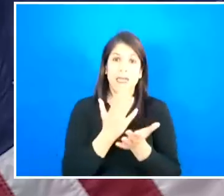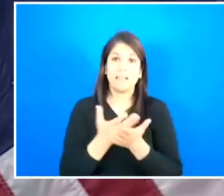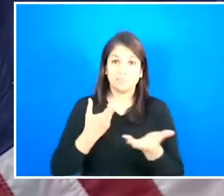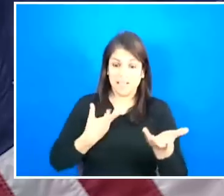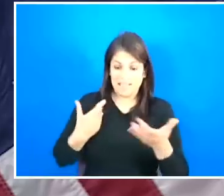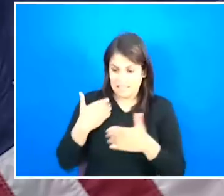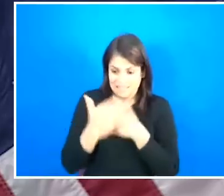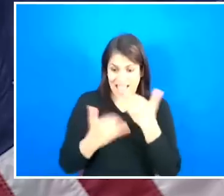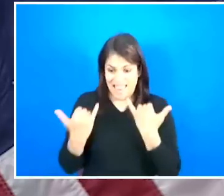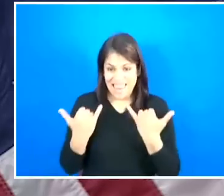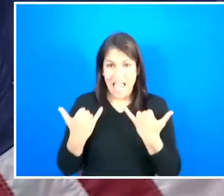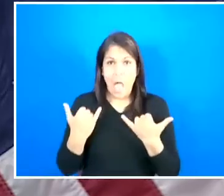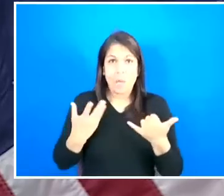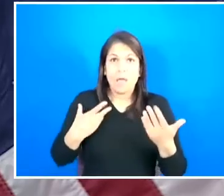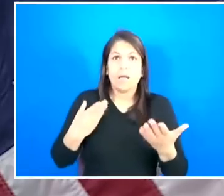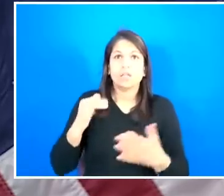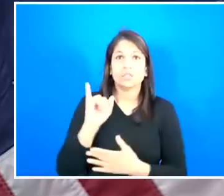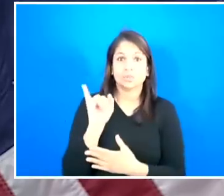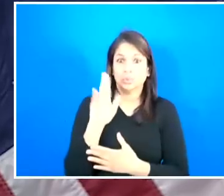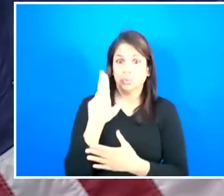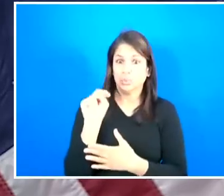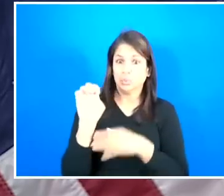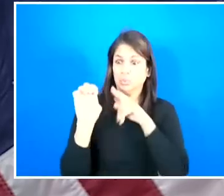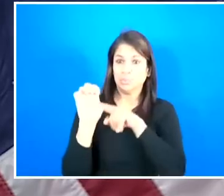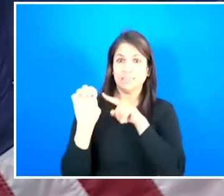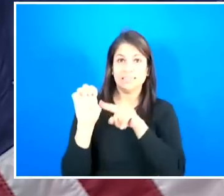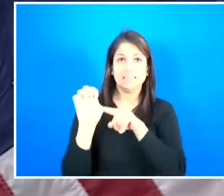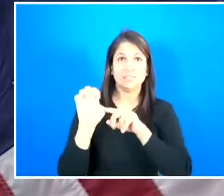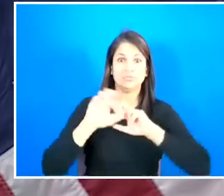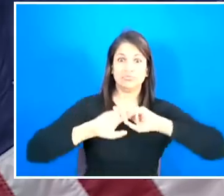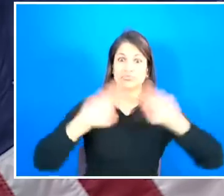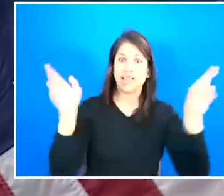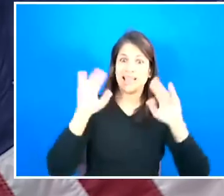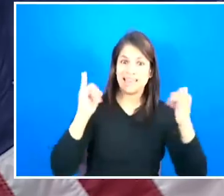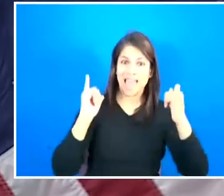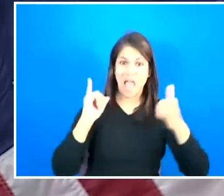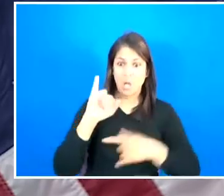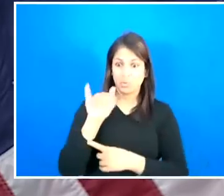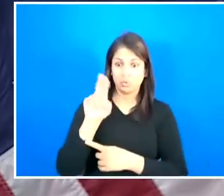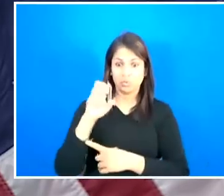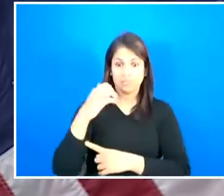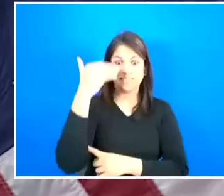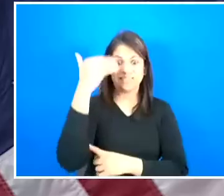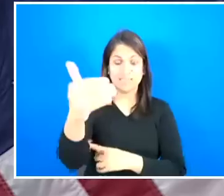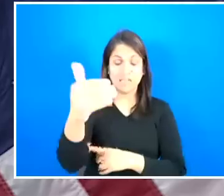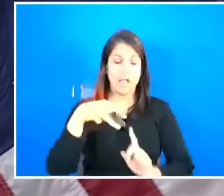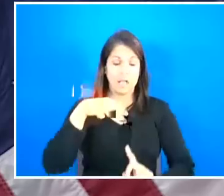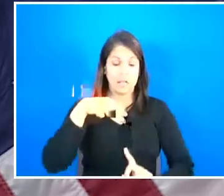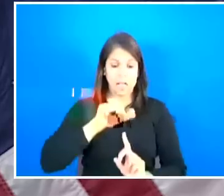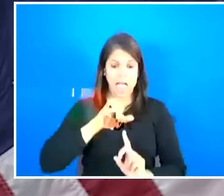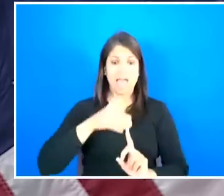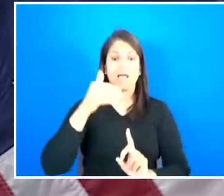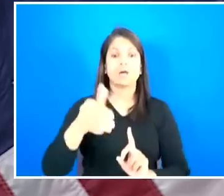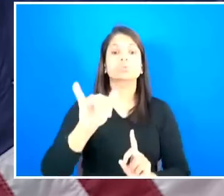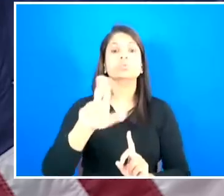CULMINATING IN THEI MDDLE OF JUNE. BUT LOOK, FIRST OF ALL, THE LARGER VISION AROUND THE